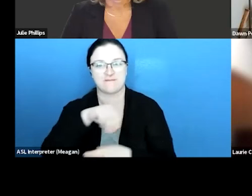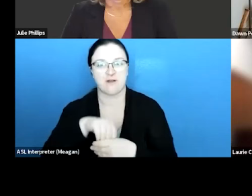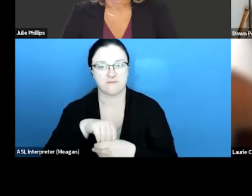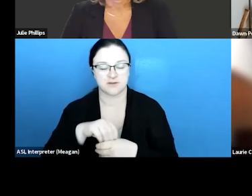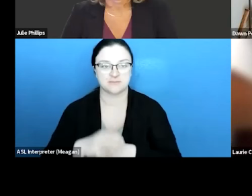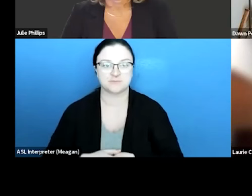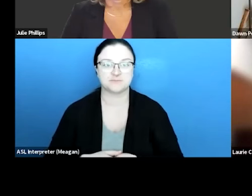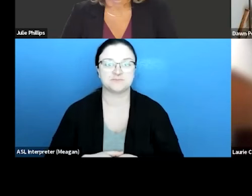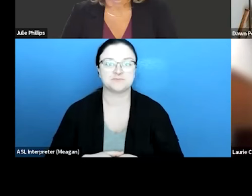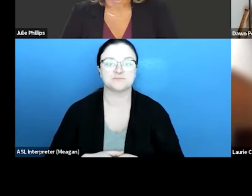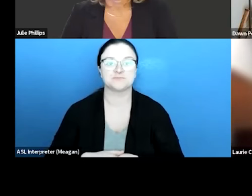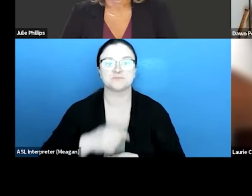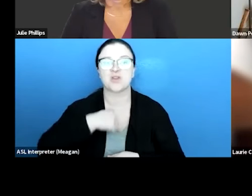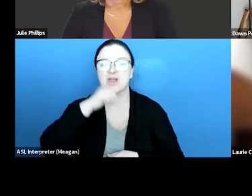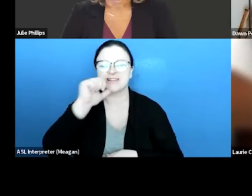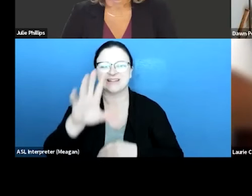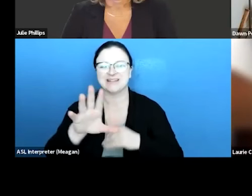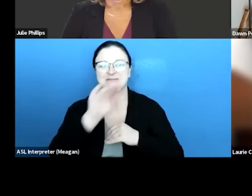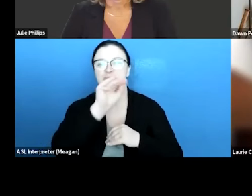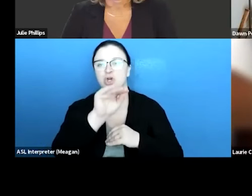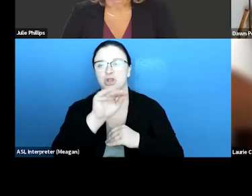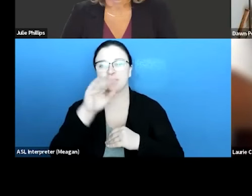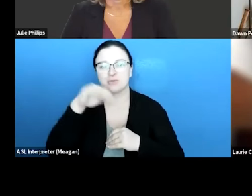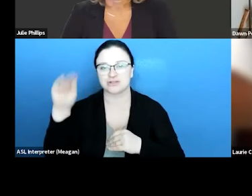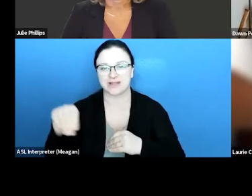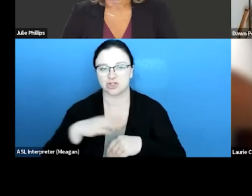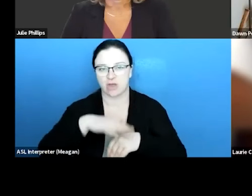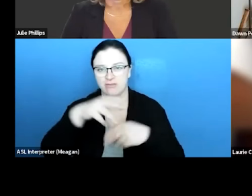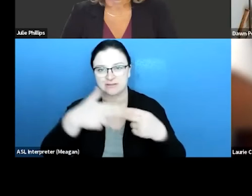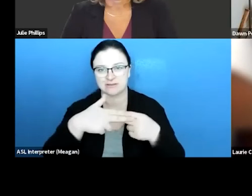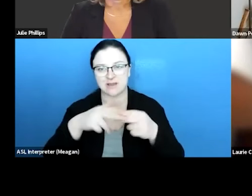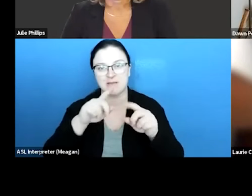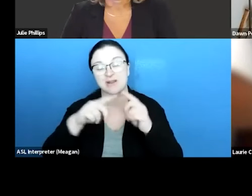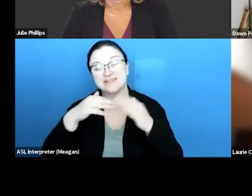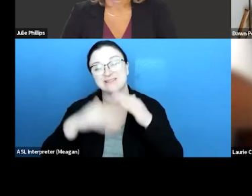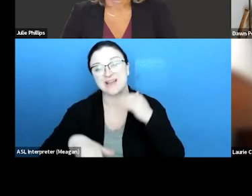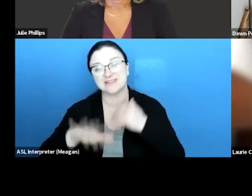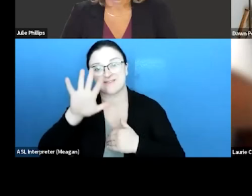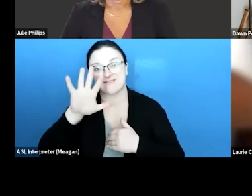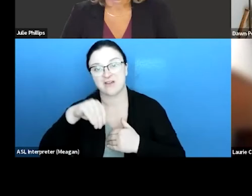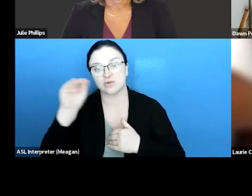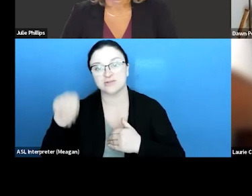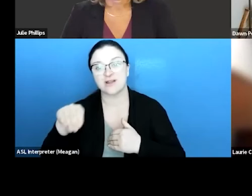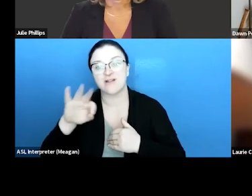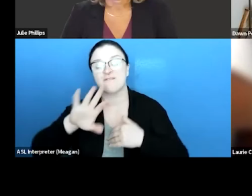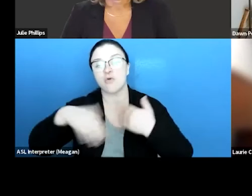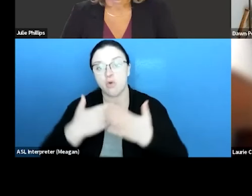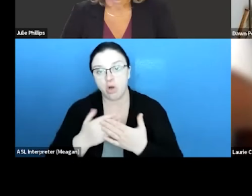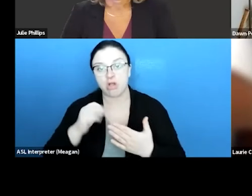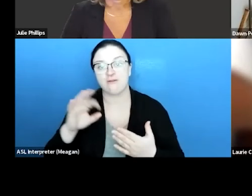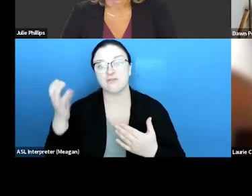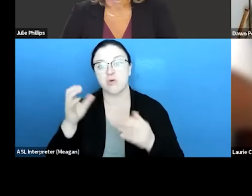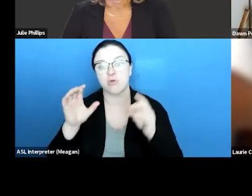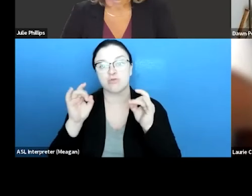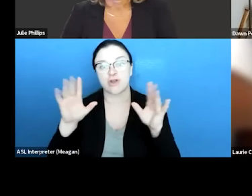And so I didn't put the percentage up there, but it is less than 5% of all of the mobile crisis dispatches